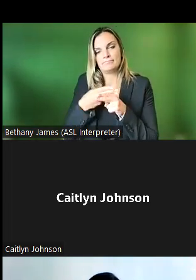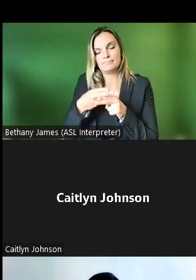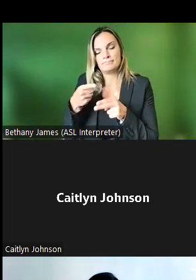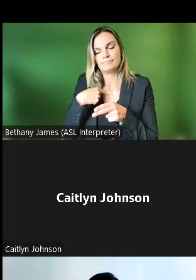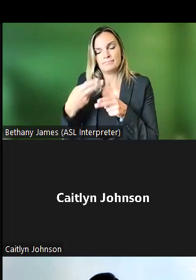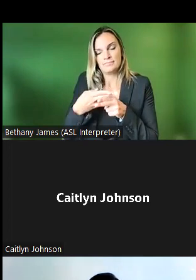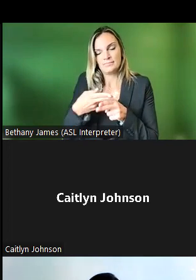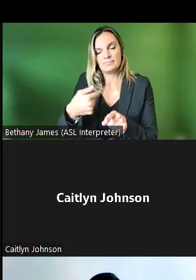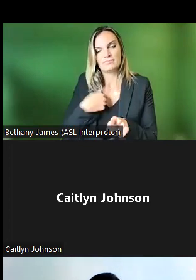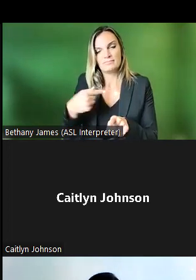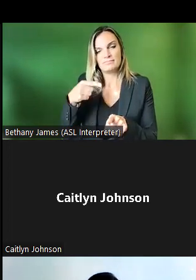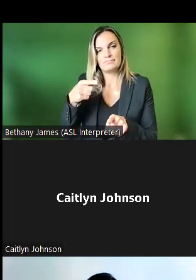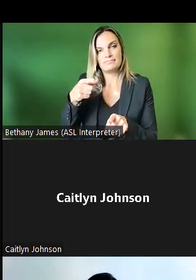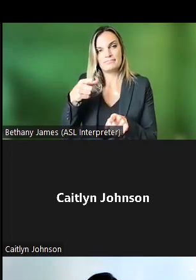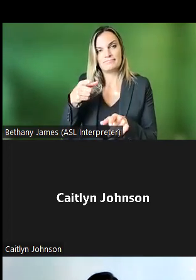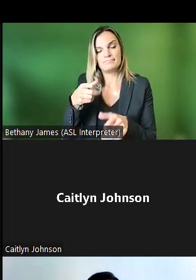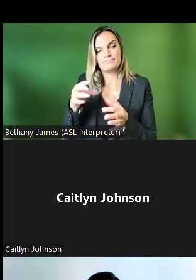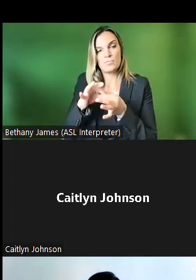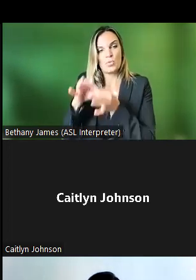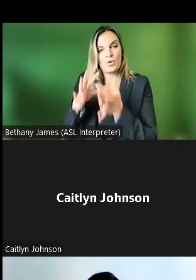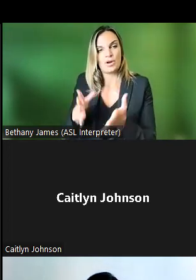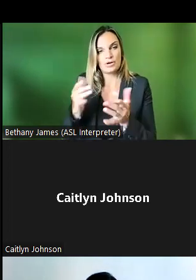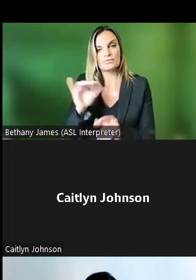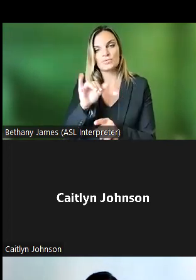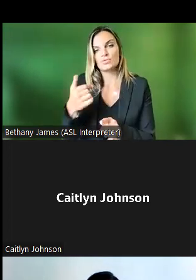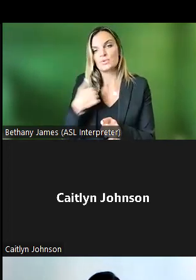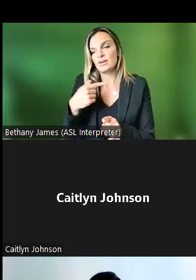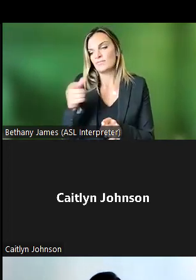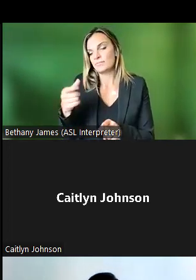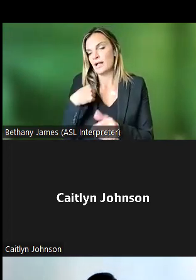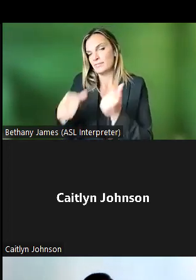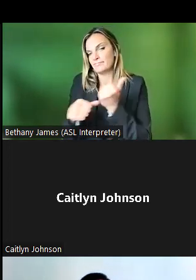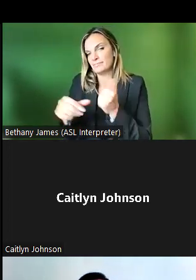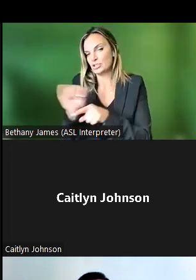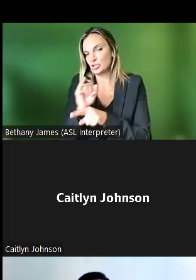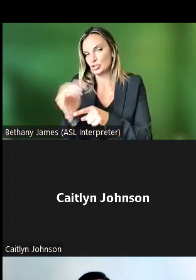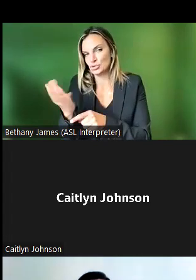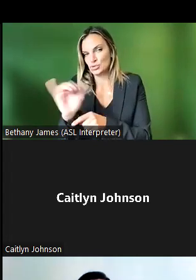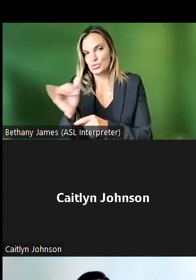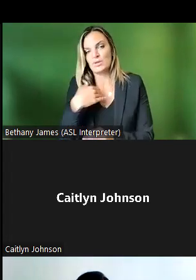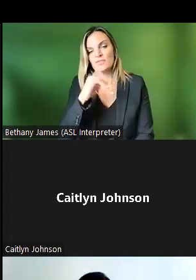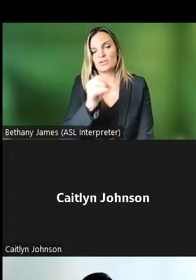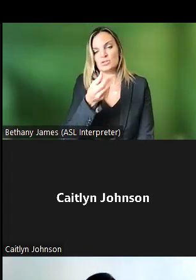who is behind the scenes, and then we have John who is our informational accessibility